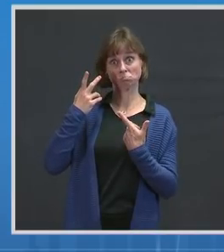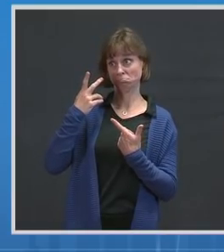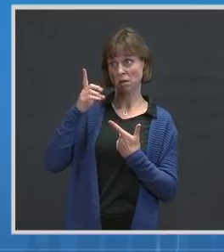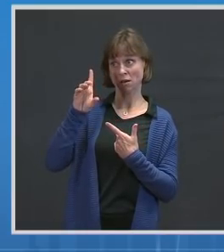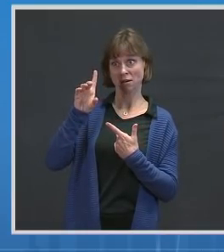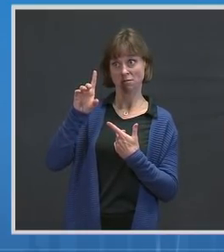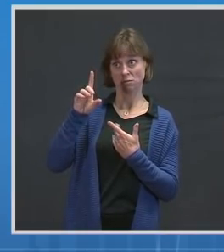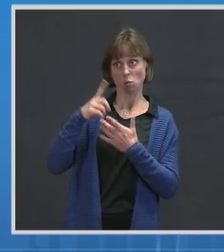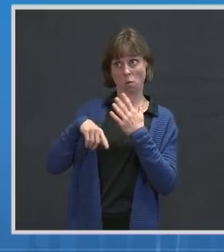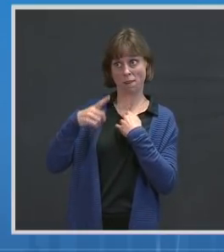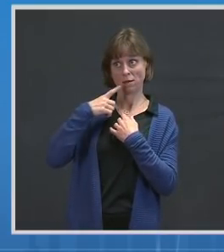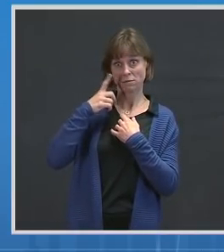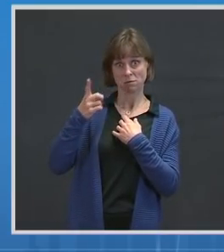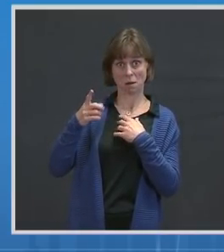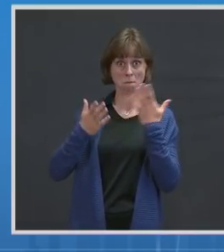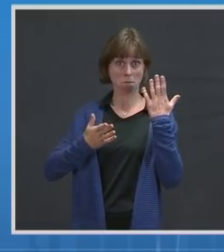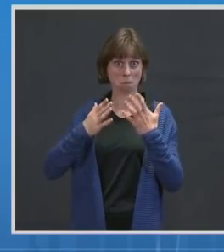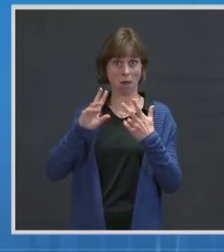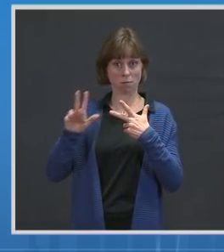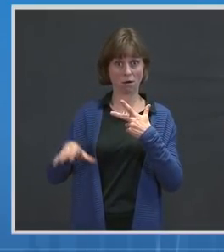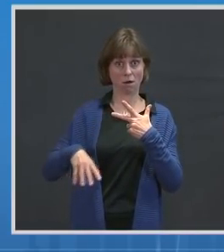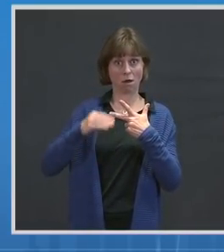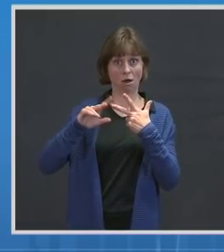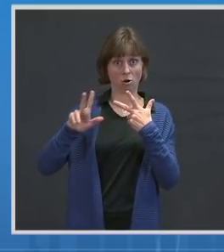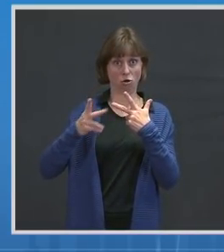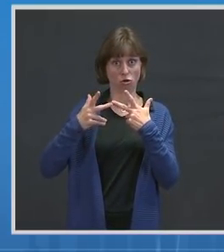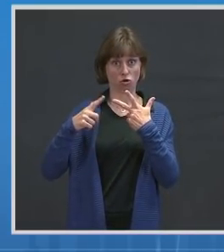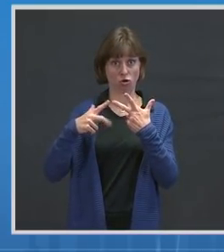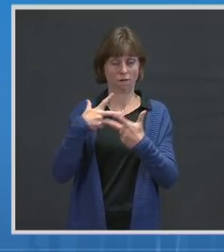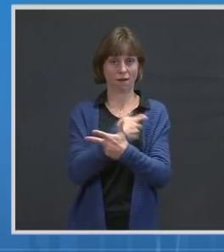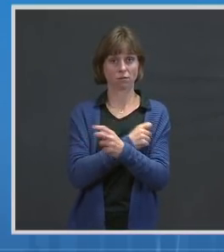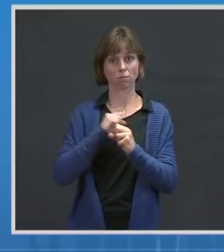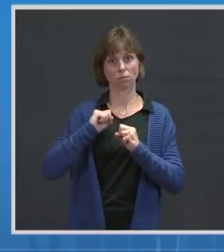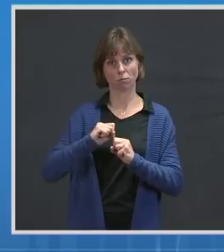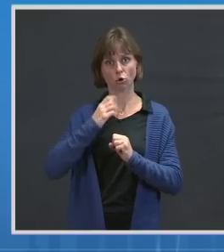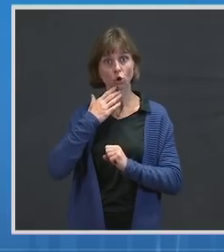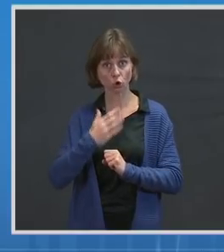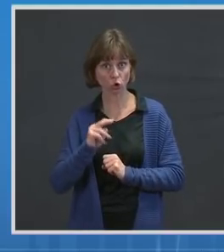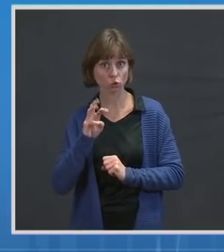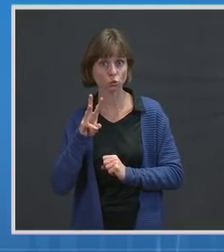which would obviously be good and welcomed news, but at the same time, we are ensuring